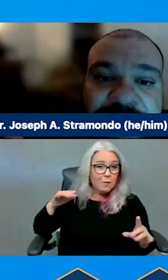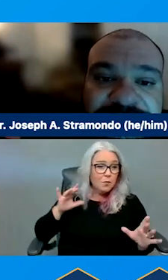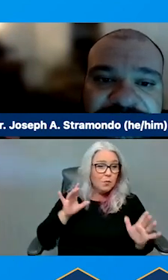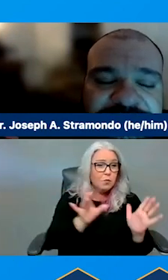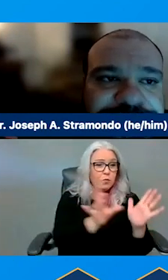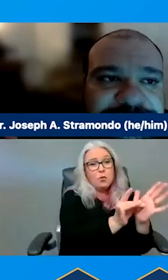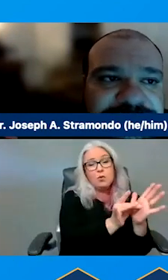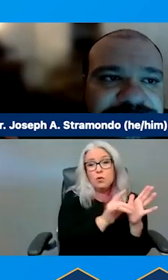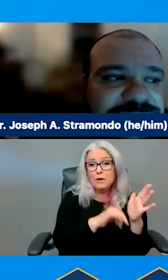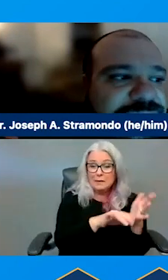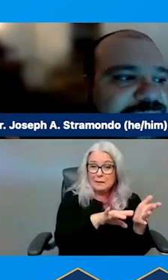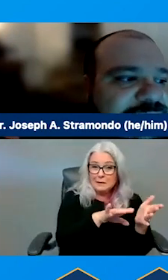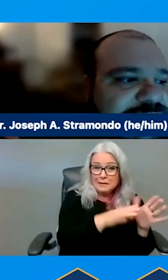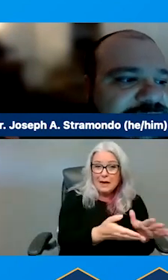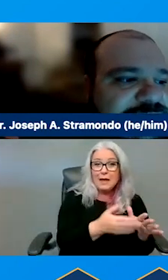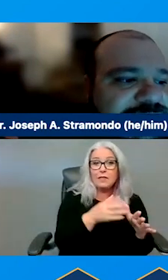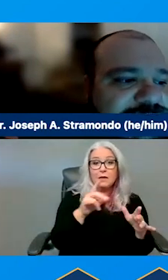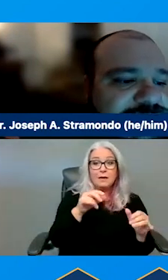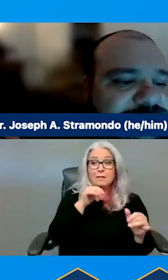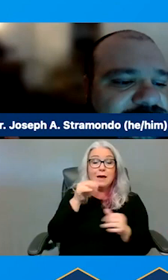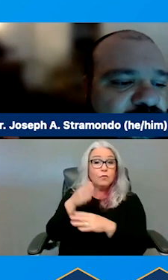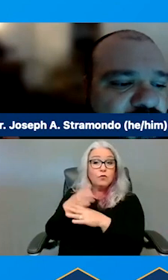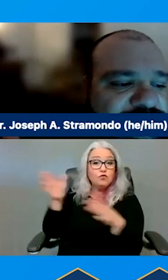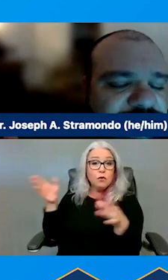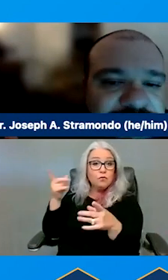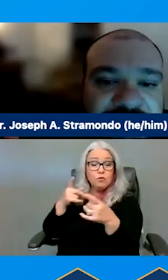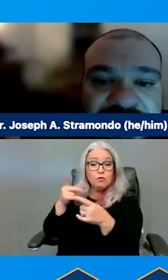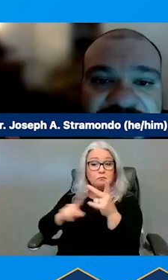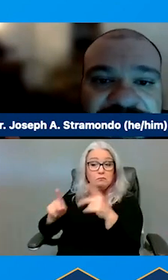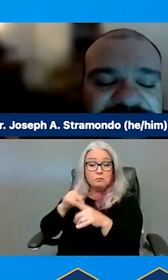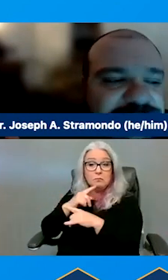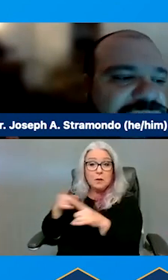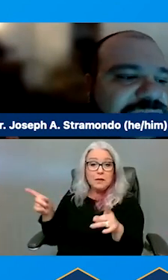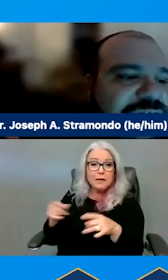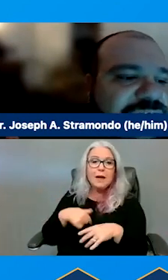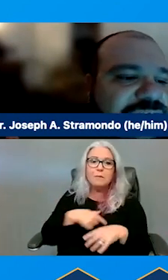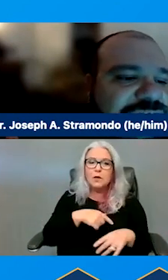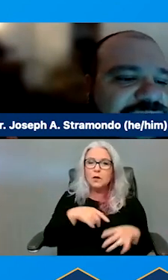about why in Canada nursing homes had a higher rate of death